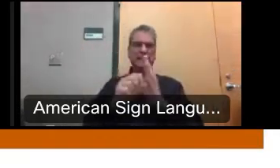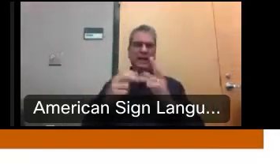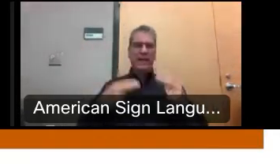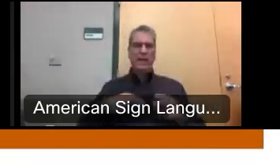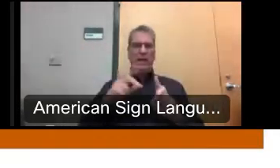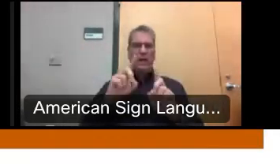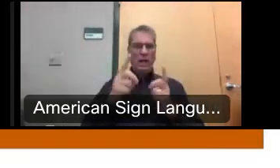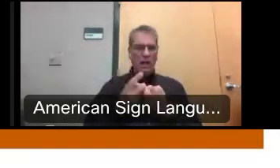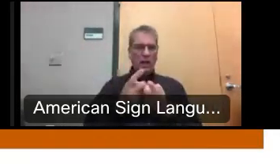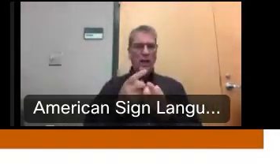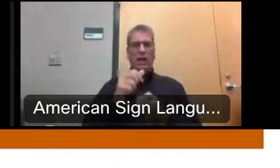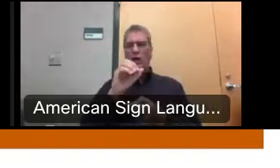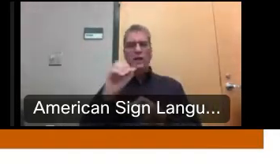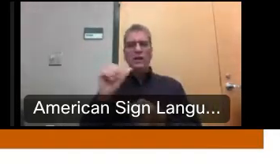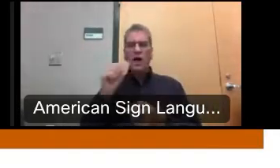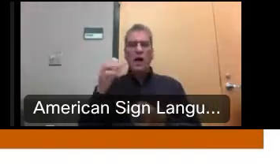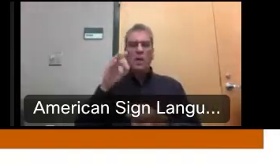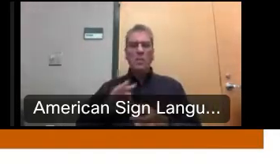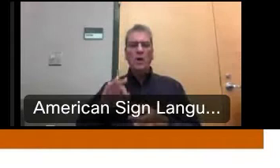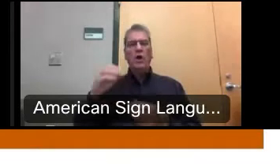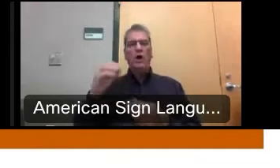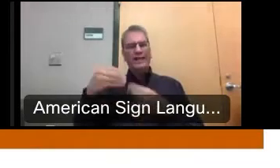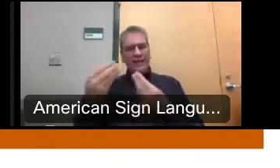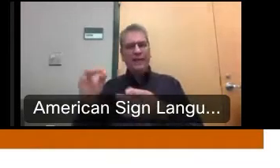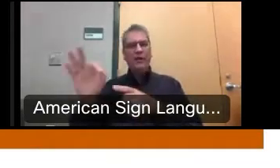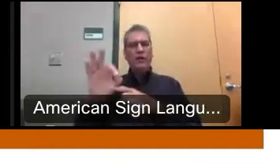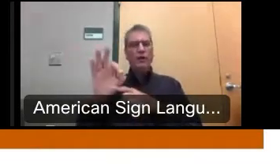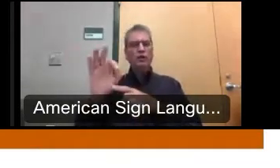systems, nonprofits, to kind of get training and help communication, best practices.